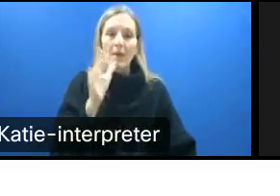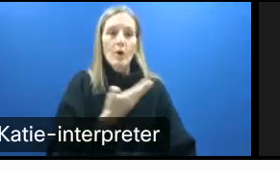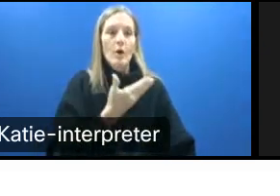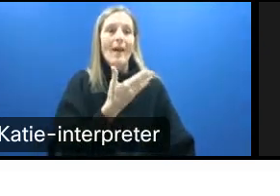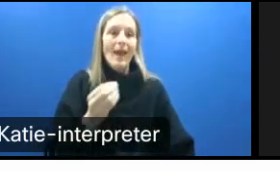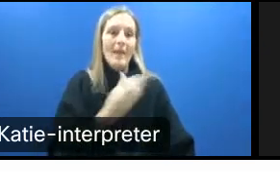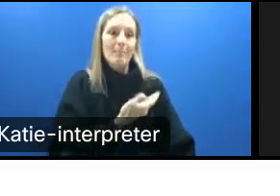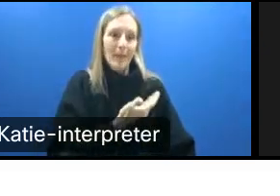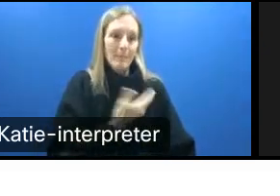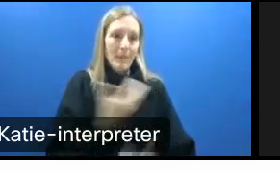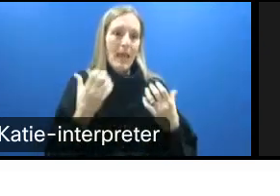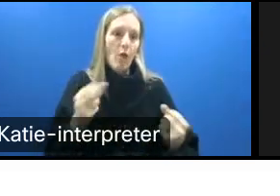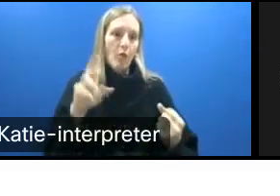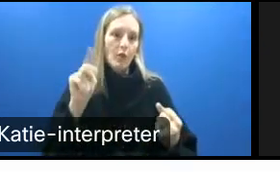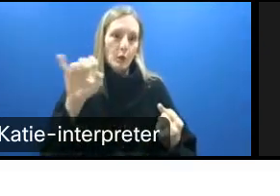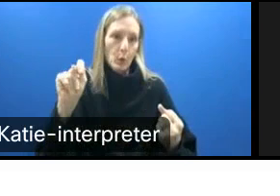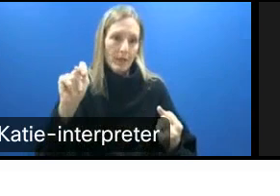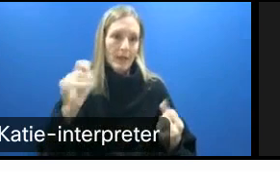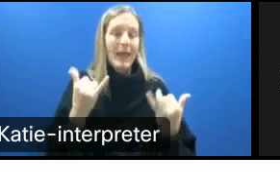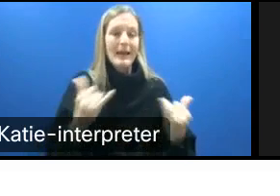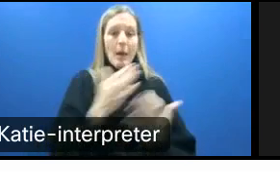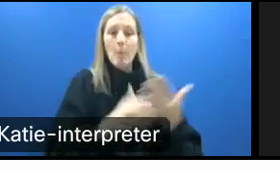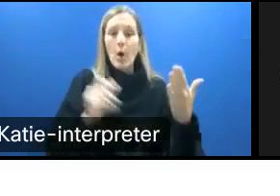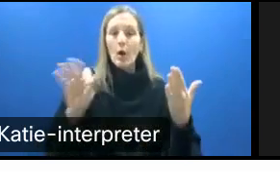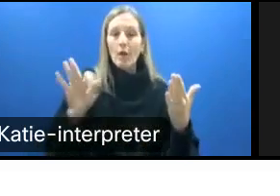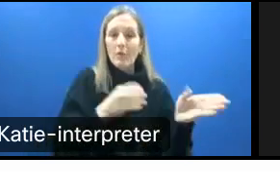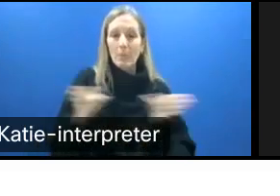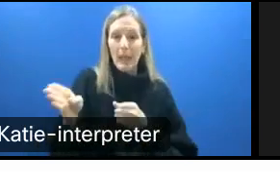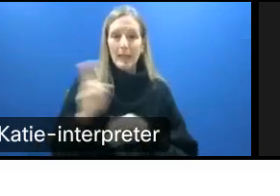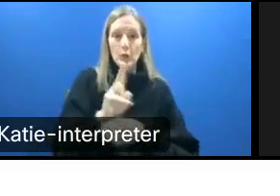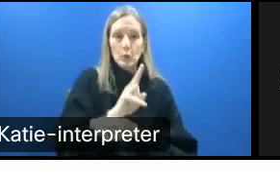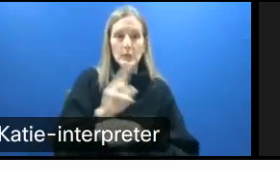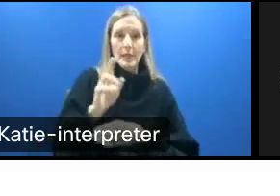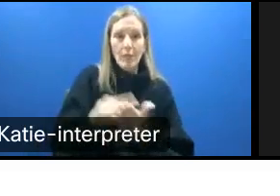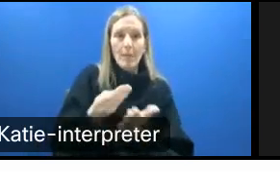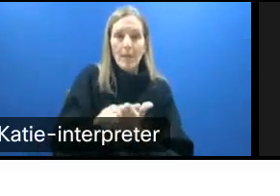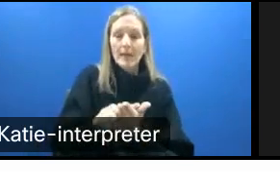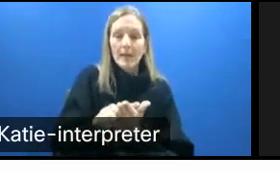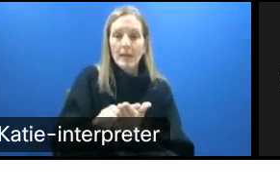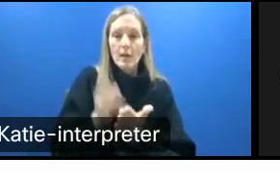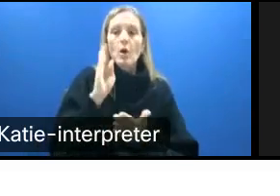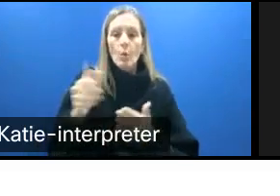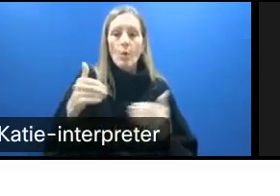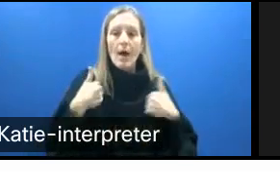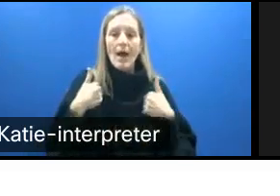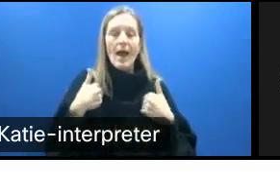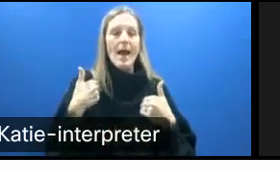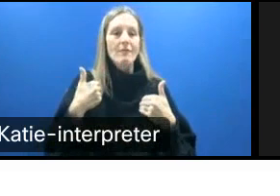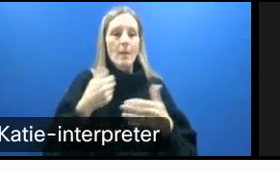Part of the plan in using that money will be to create a state of the art family centered birthing center.